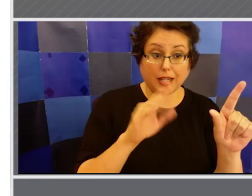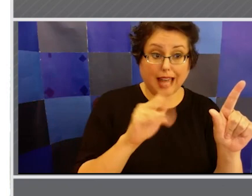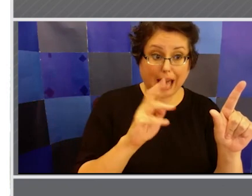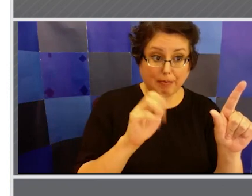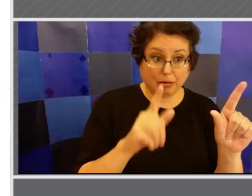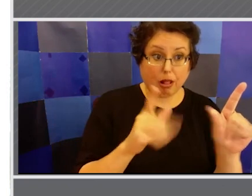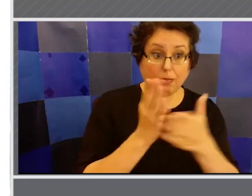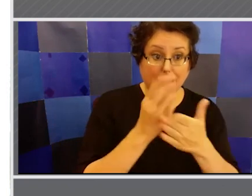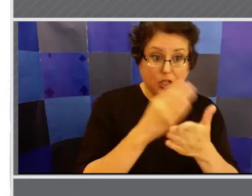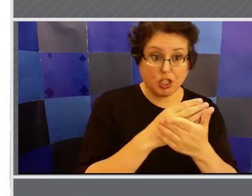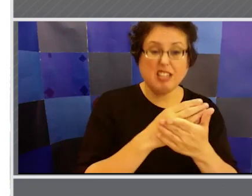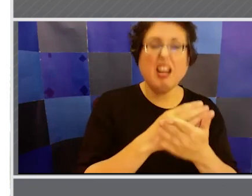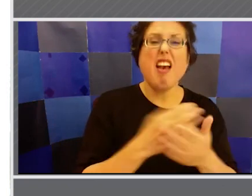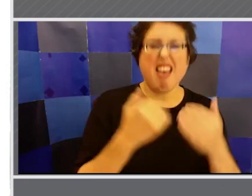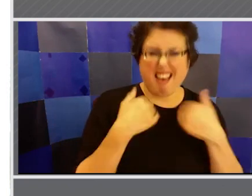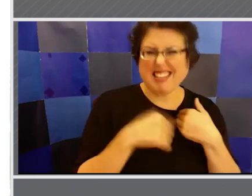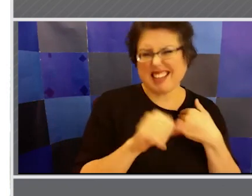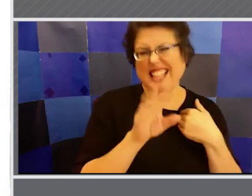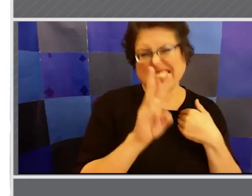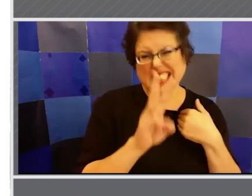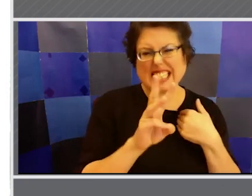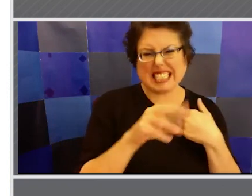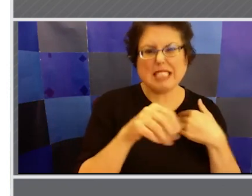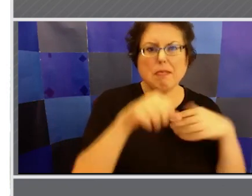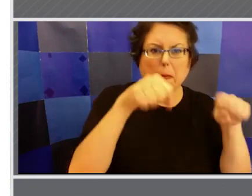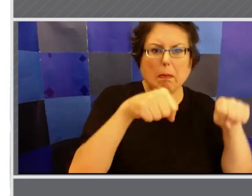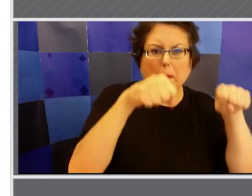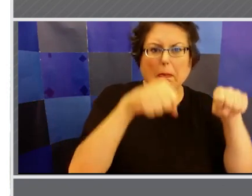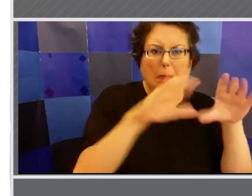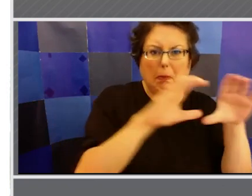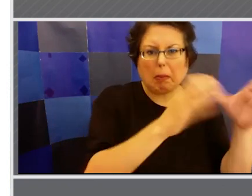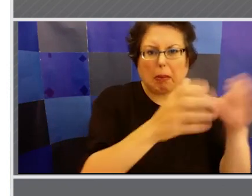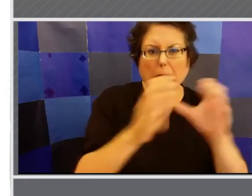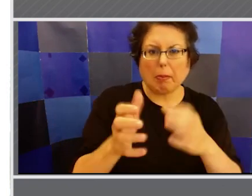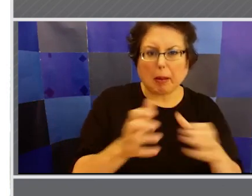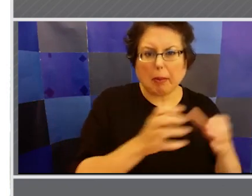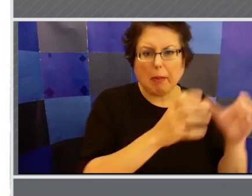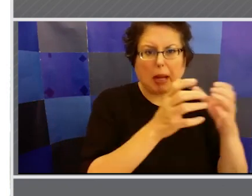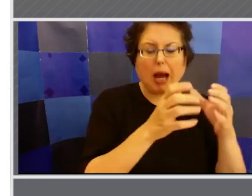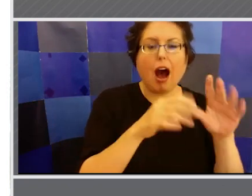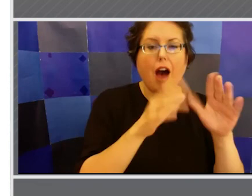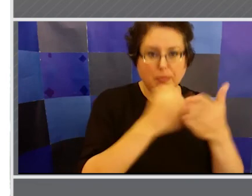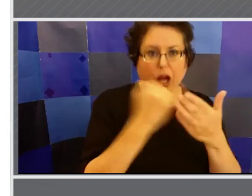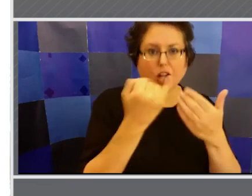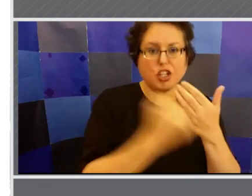kind of project buckets these different project types here, color coded and that's just by total dollar amount budgeted.